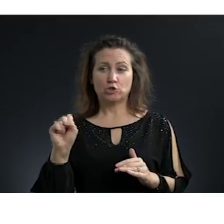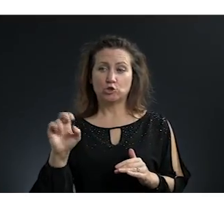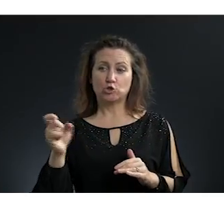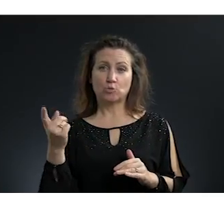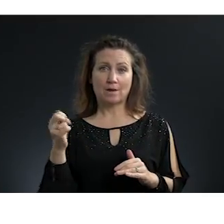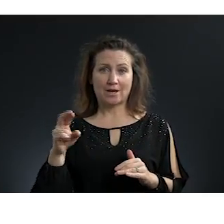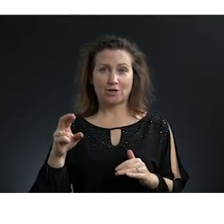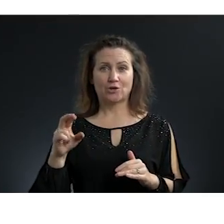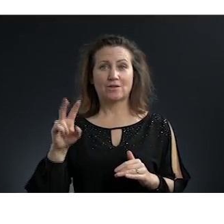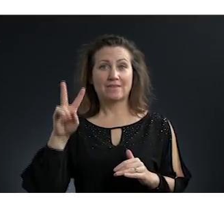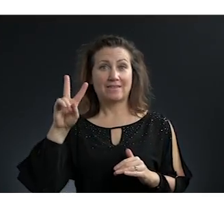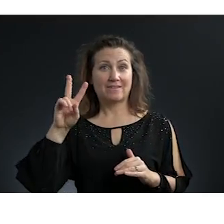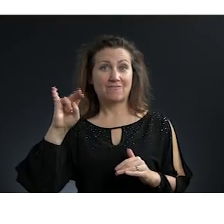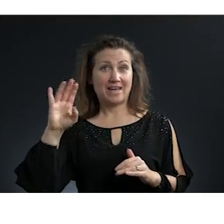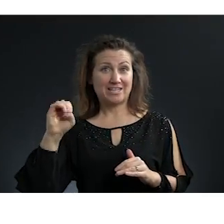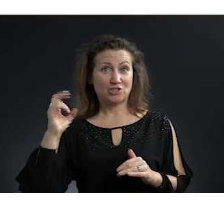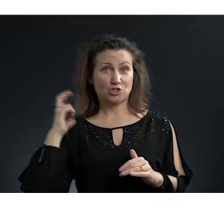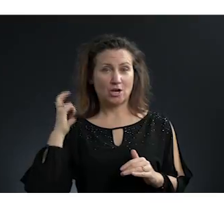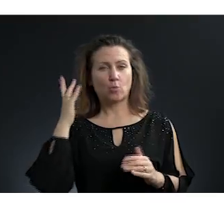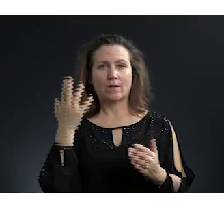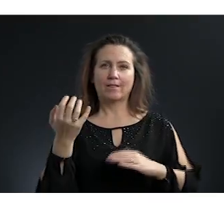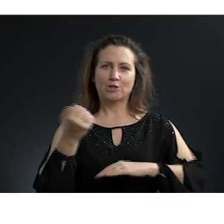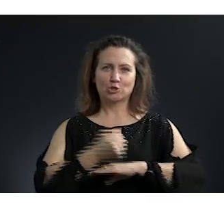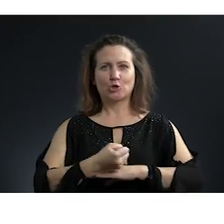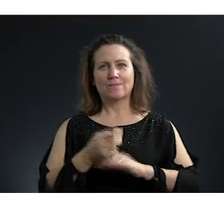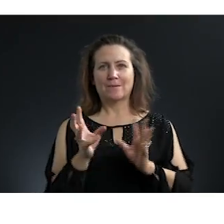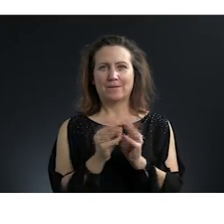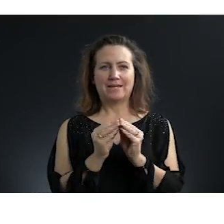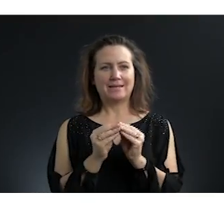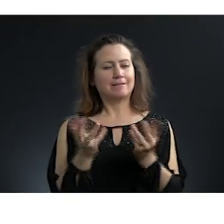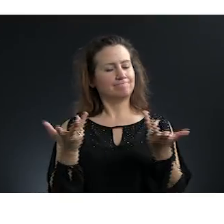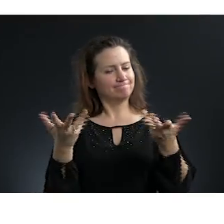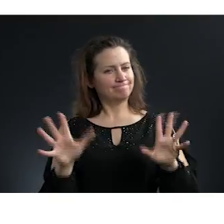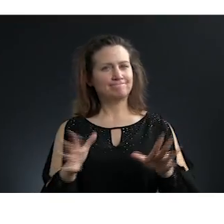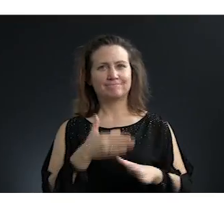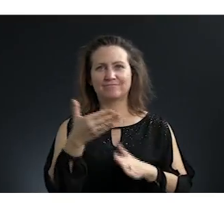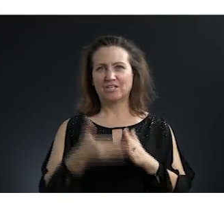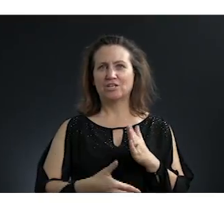This means that the meeting is complete no more action may be taken and no more discussion